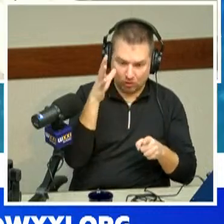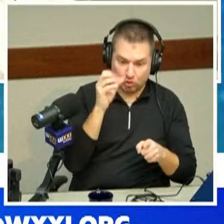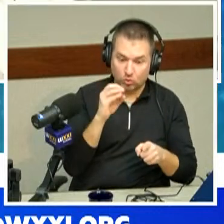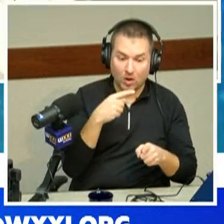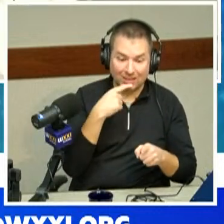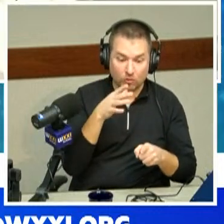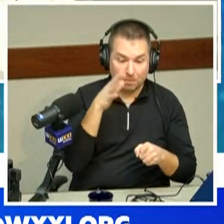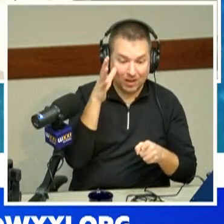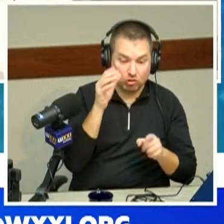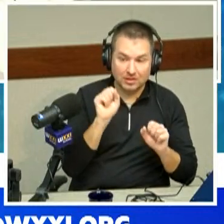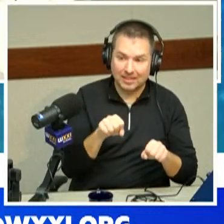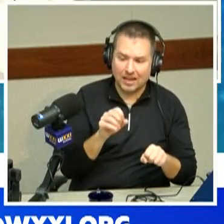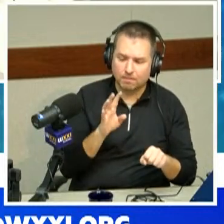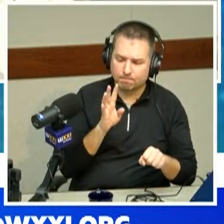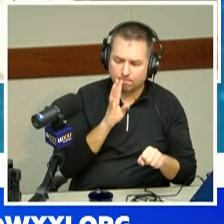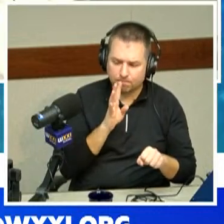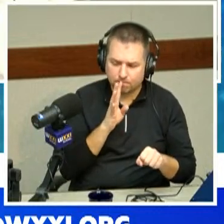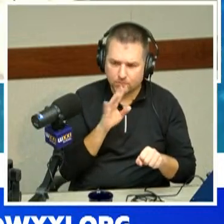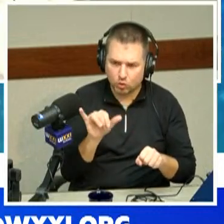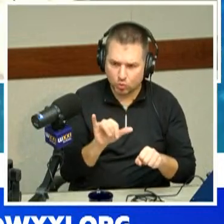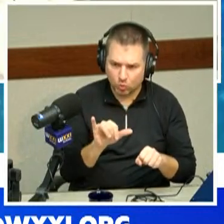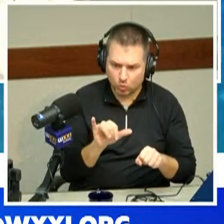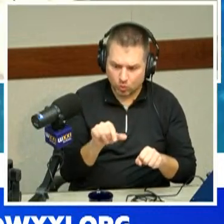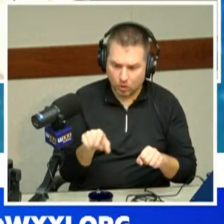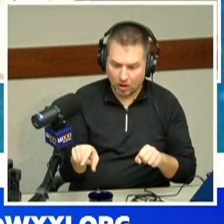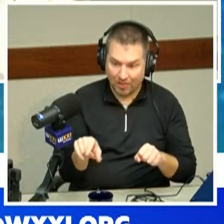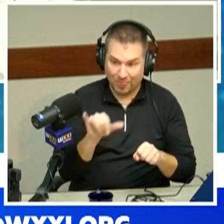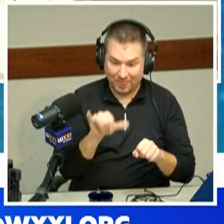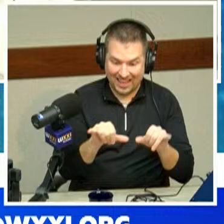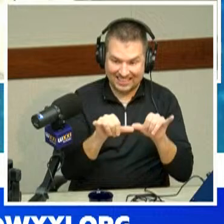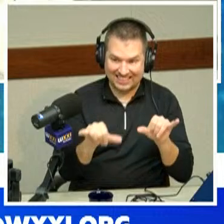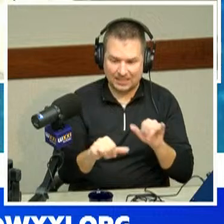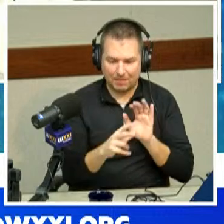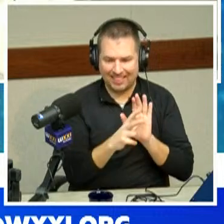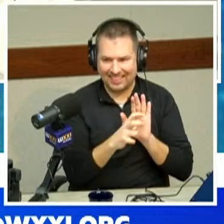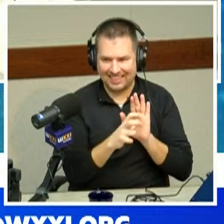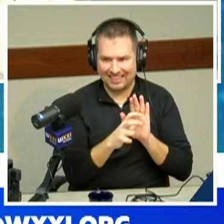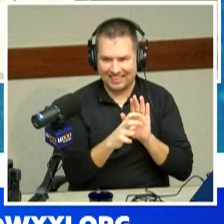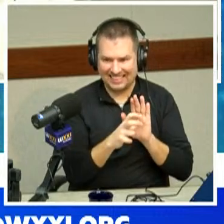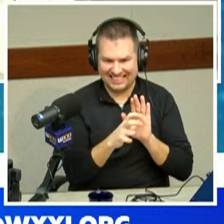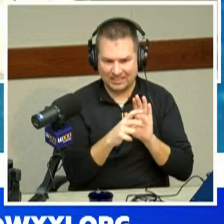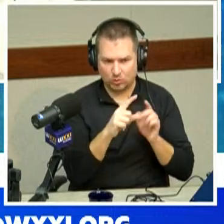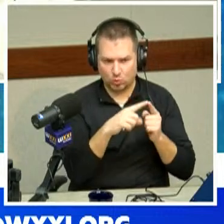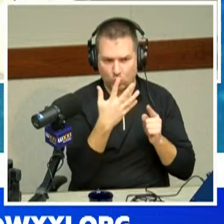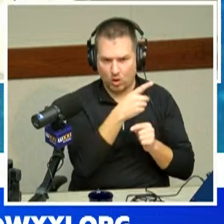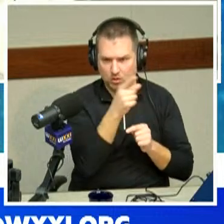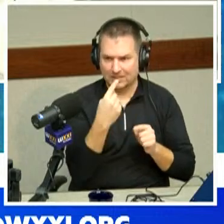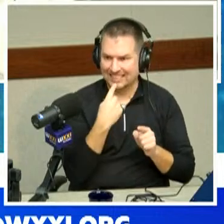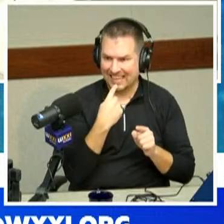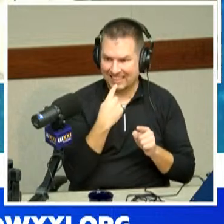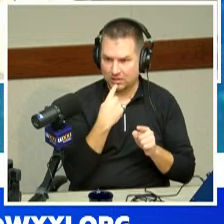interacting with their child so the system's able to listen to the parent speaking and so that is